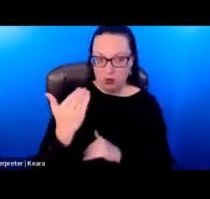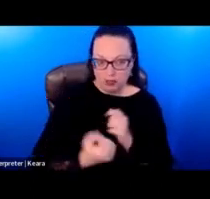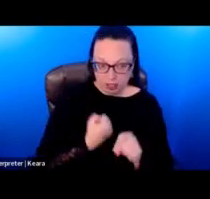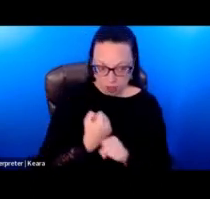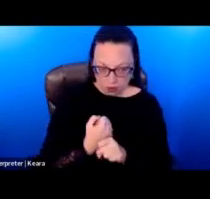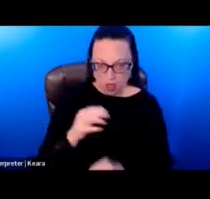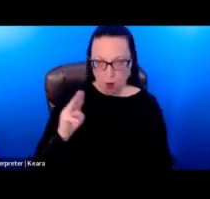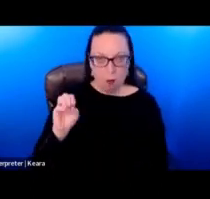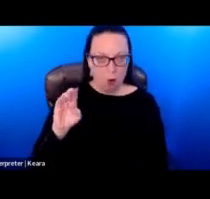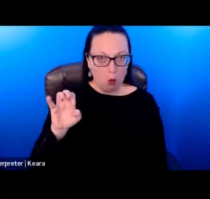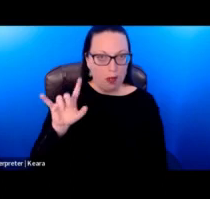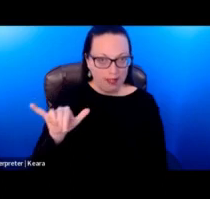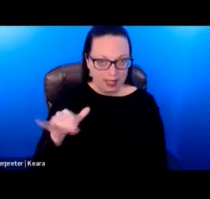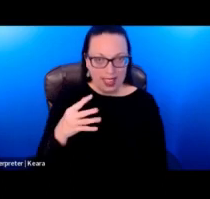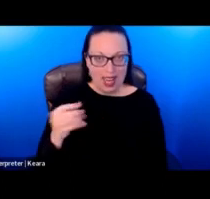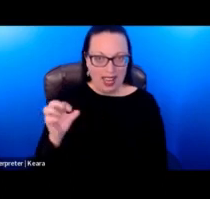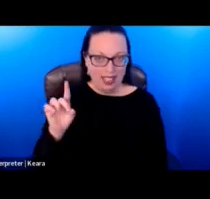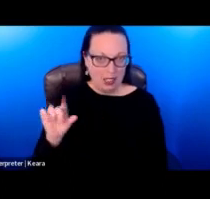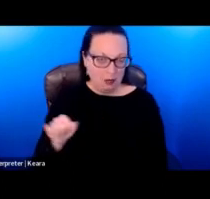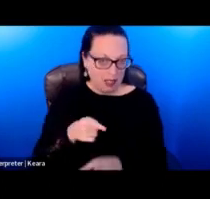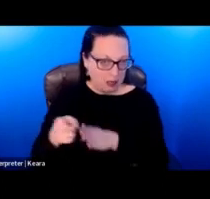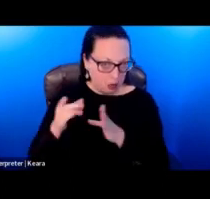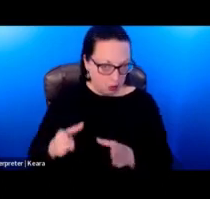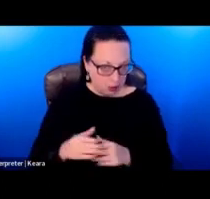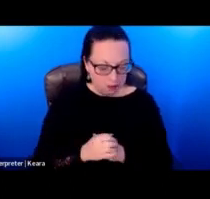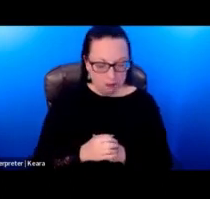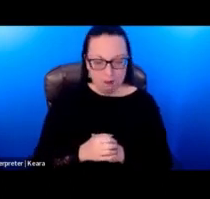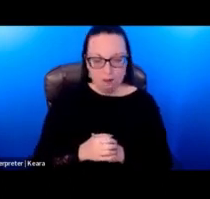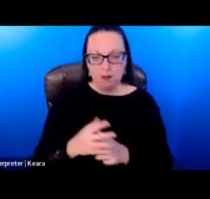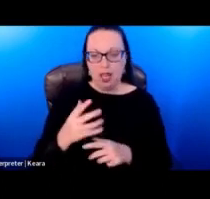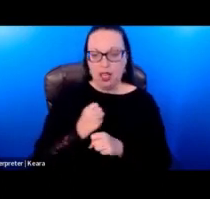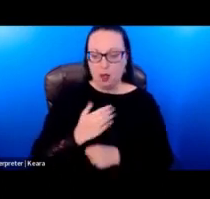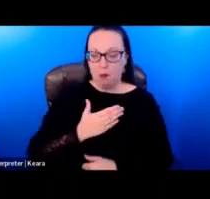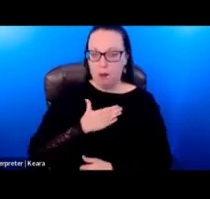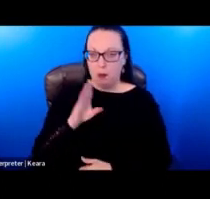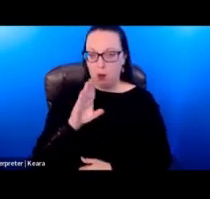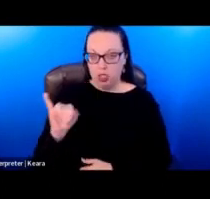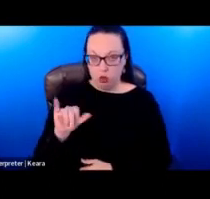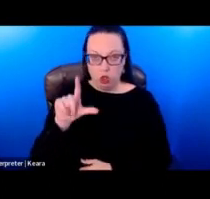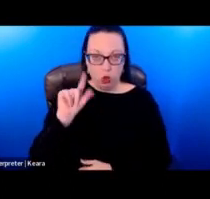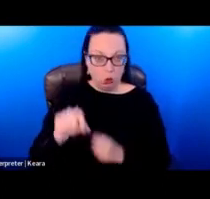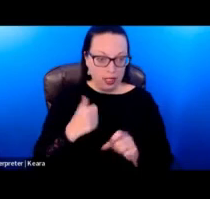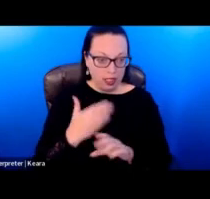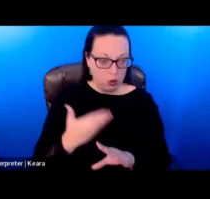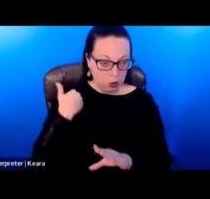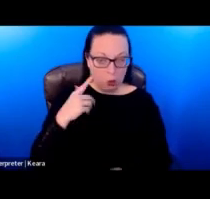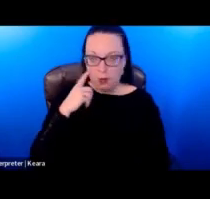specialist. I acquired my brain injury of 20 years ago as a result of not being accurately diagnosed in the emergency room